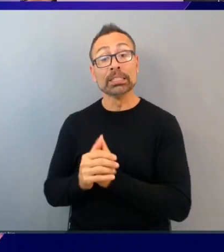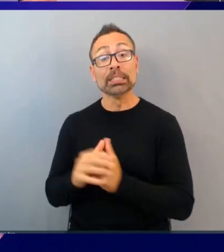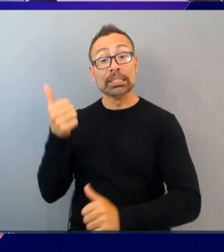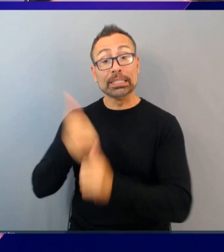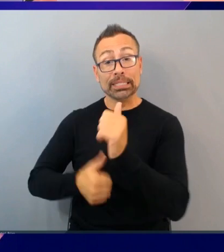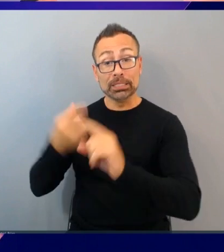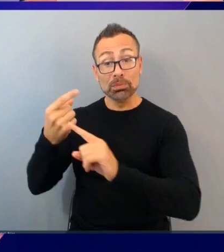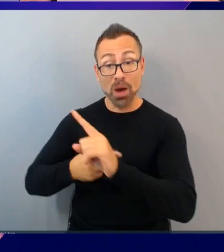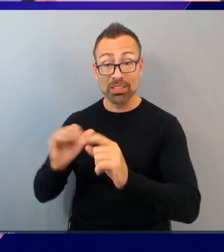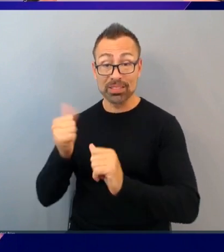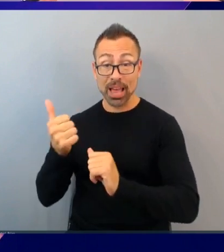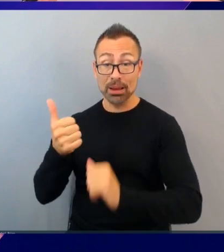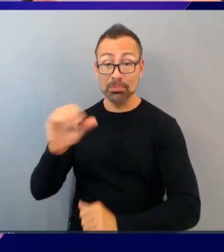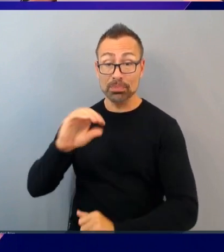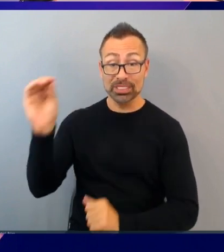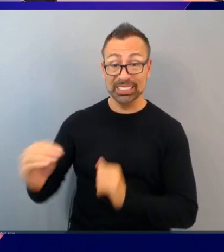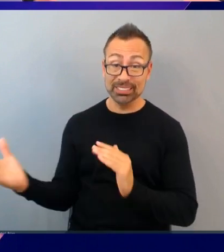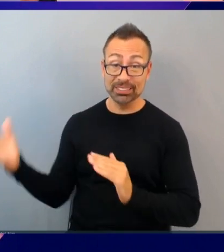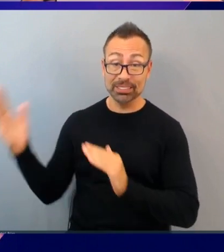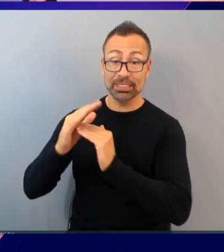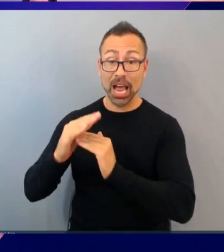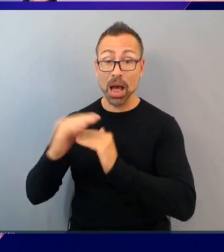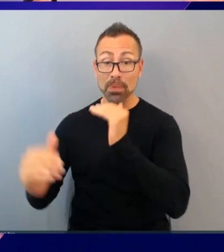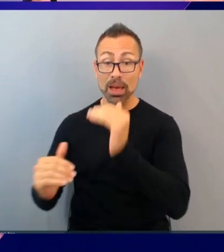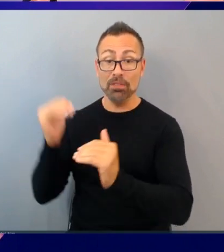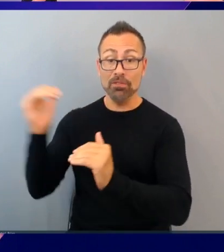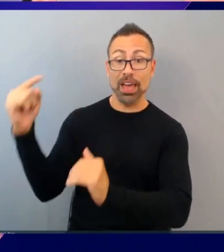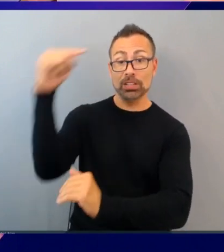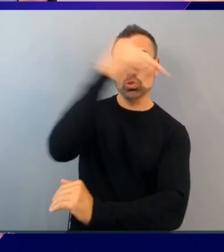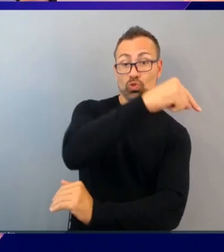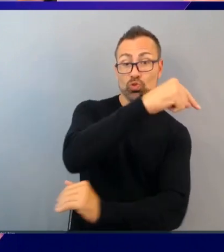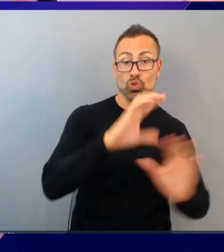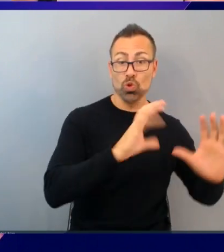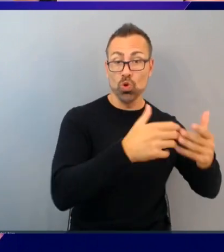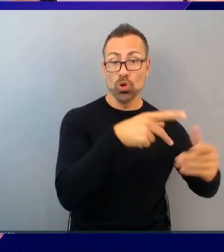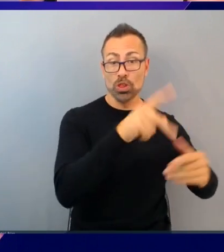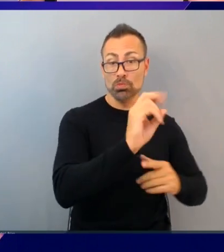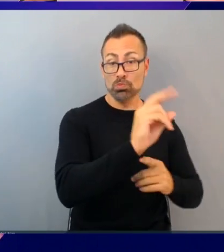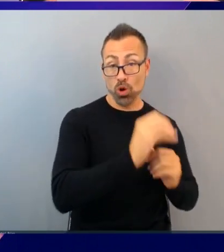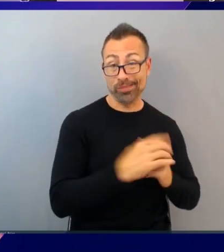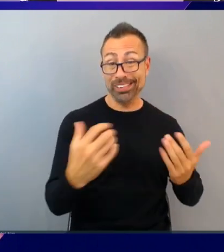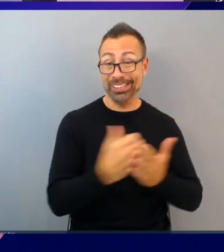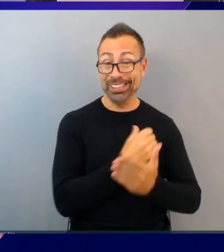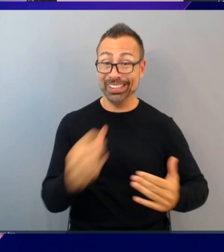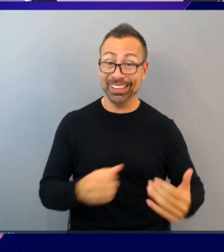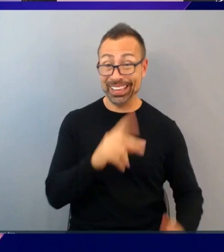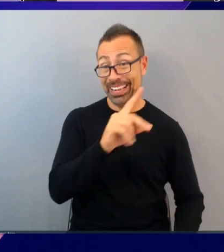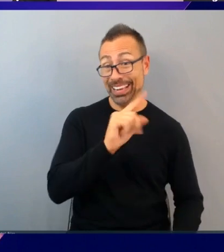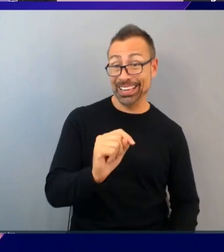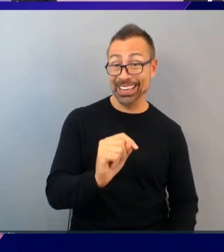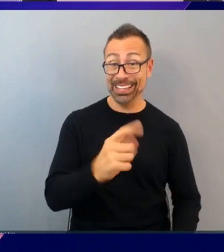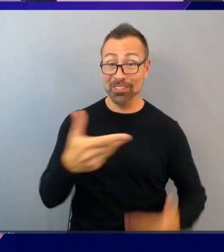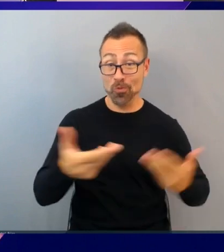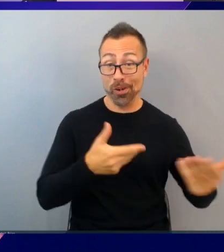so you're constantly having new racers come up and they all win a Pro Welcome Kit. So you get some cool DeepRacer swag- [Nathan] Ooh. [Dani] Did you win that?